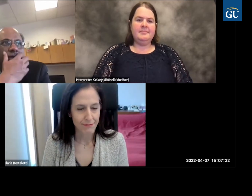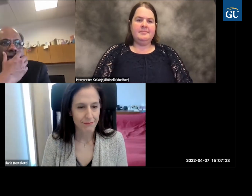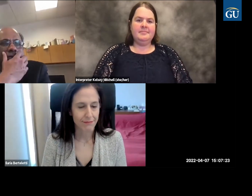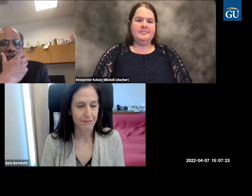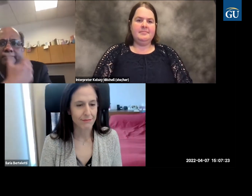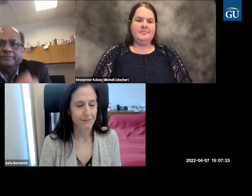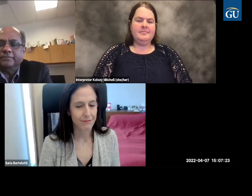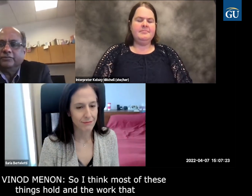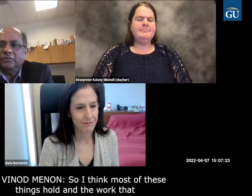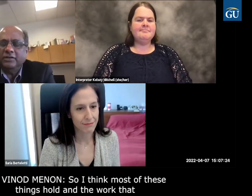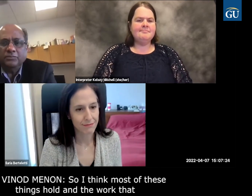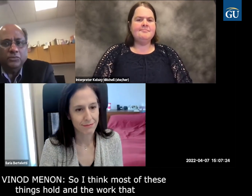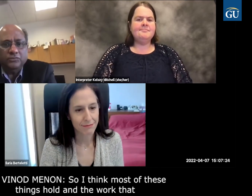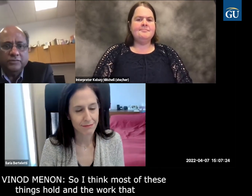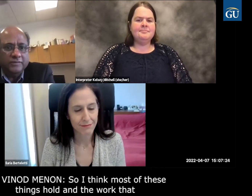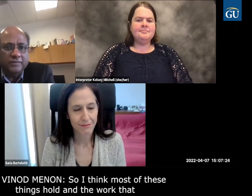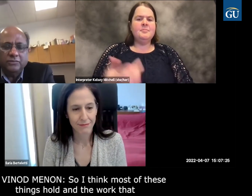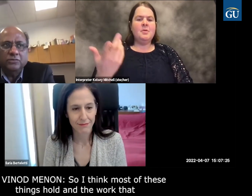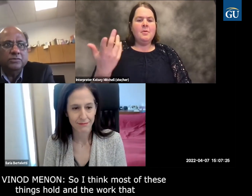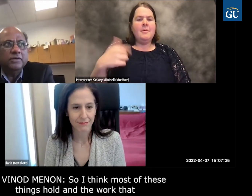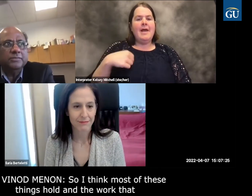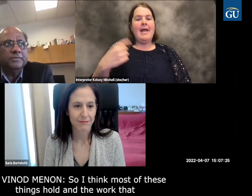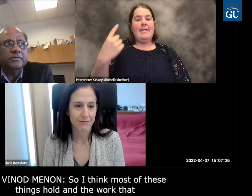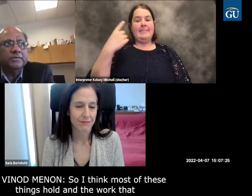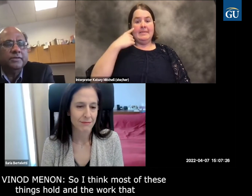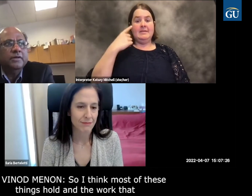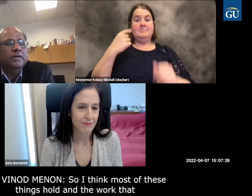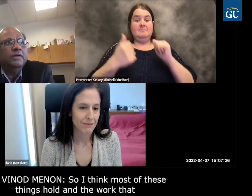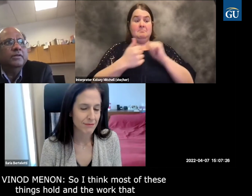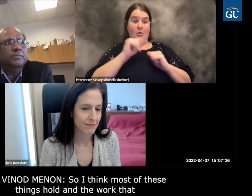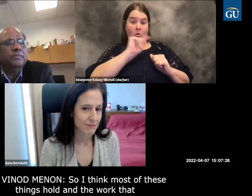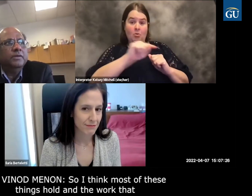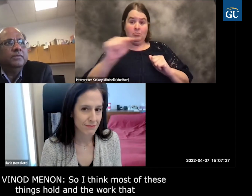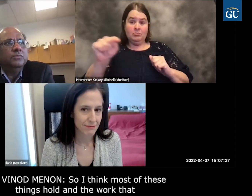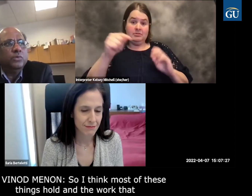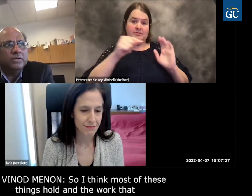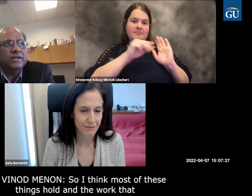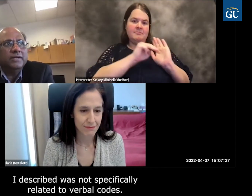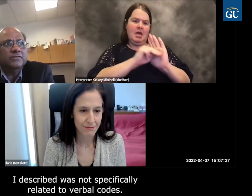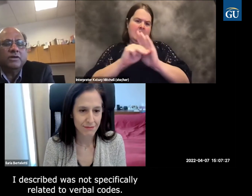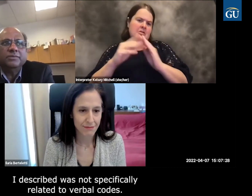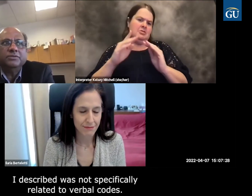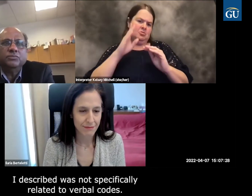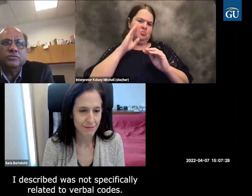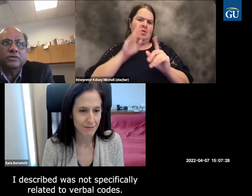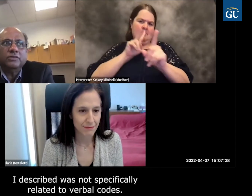um so i think most of these things hold